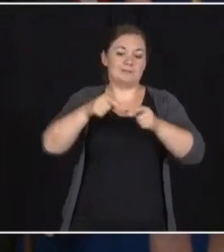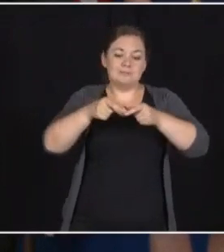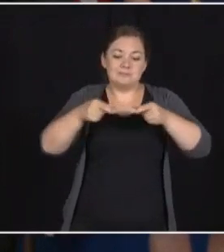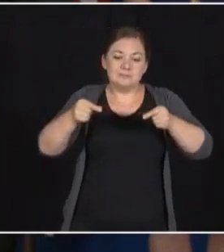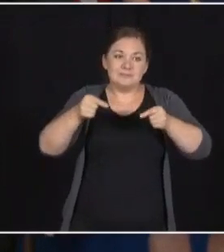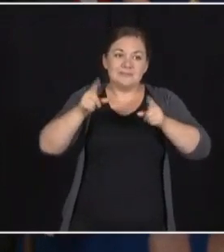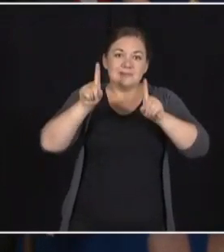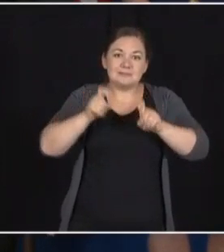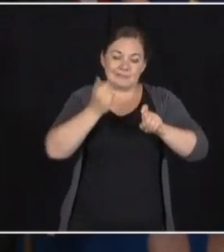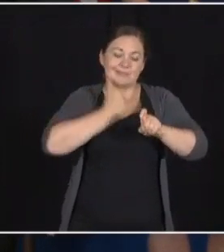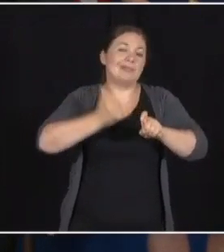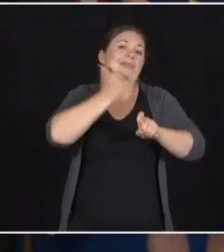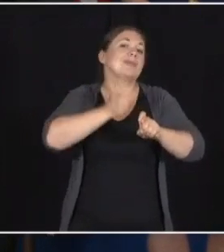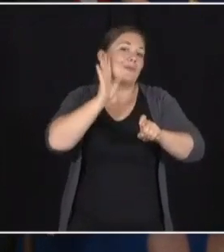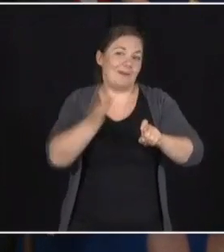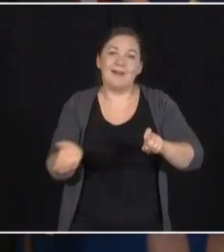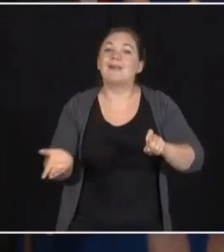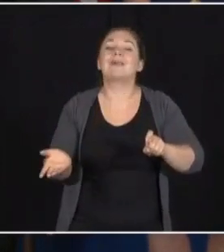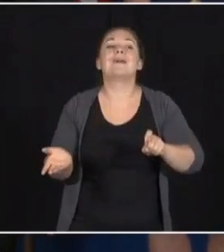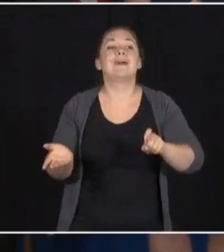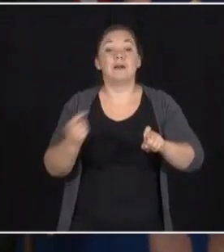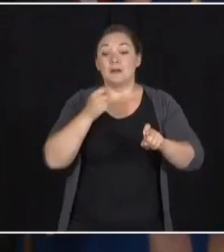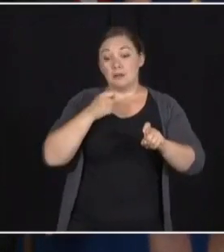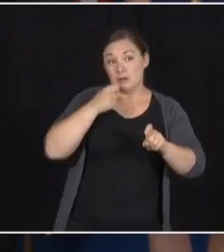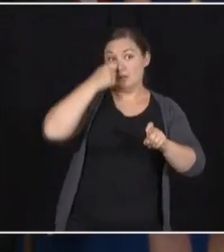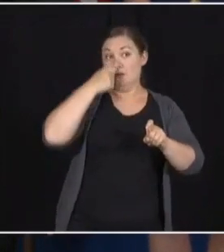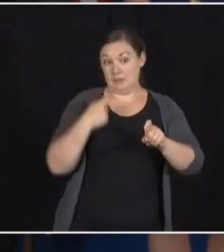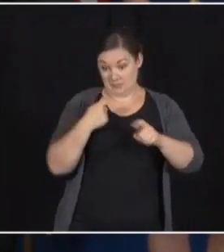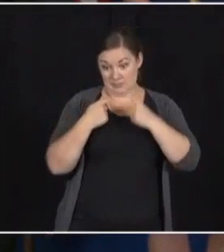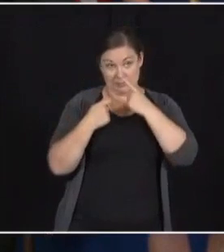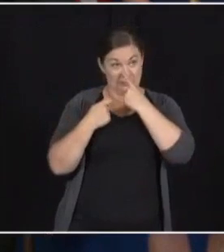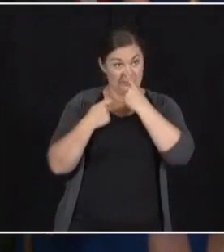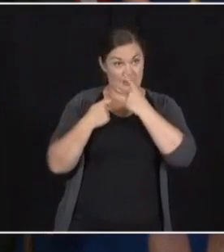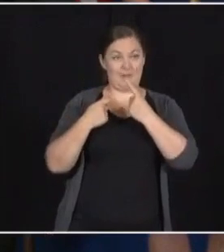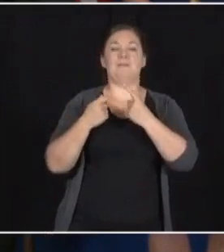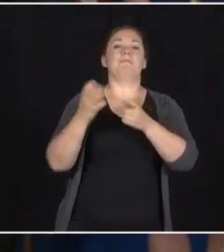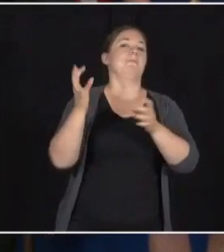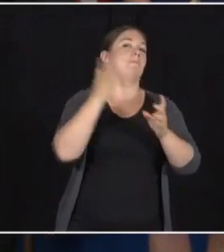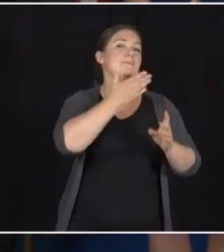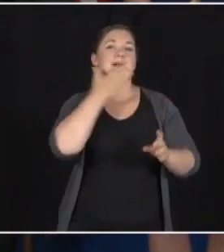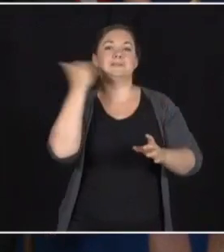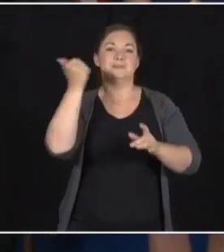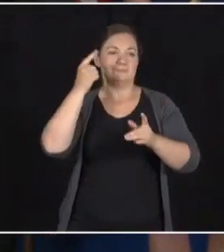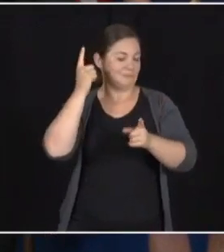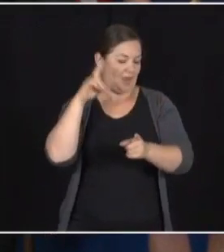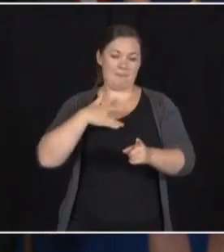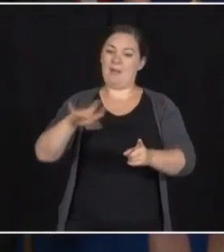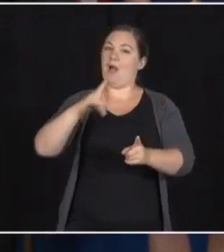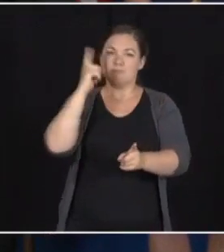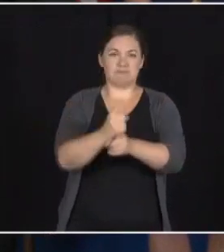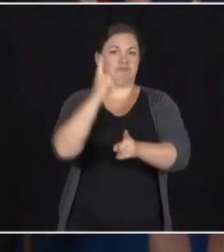Well the saliva tests are less invasive. Is no question about that. But they're also less accurate. We are finding that the nasal swabs